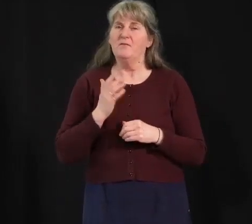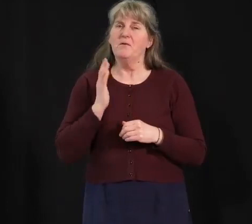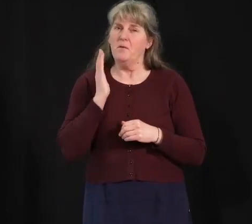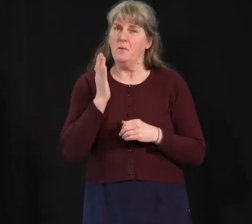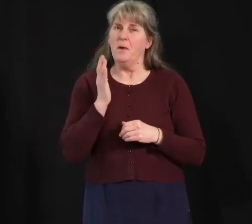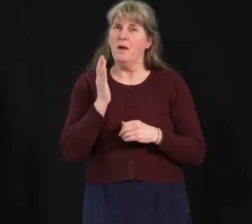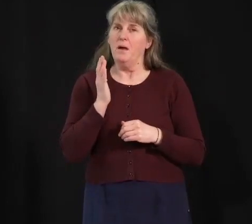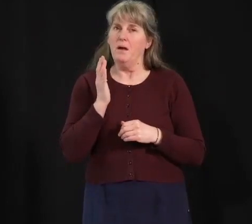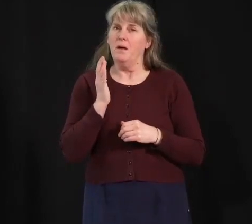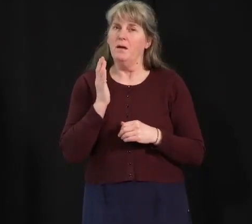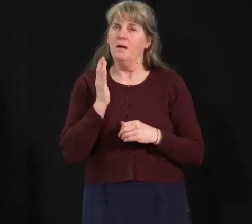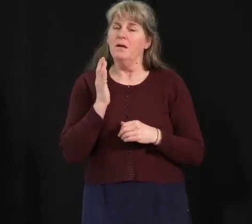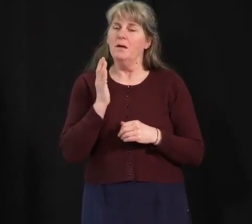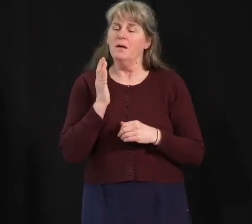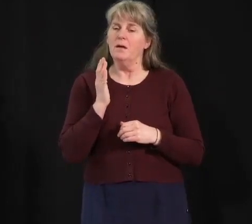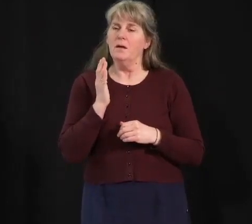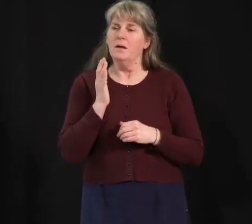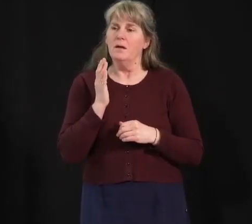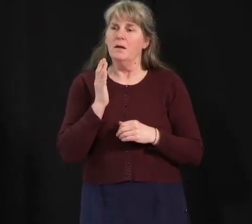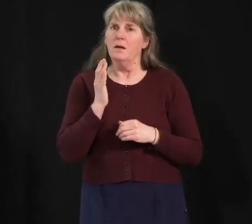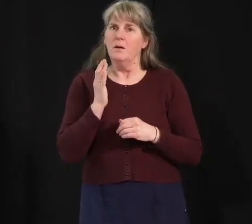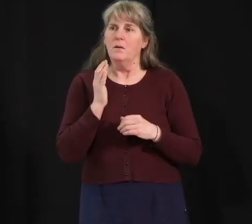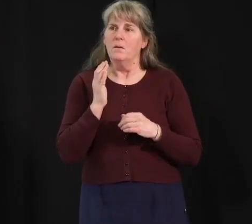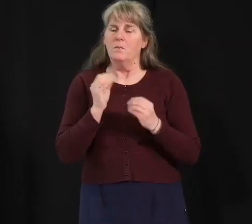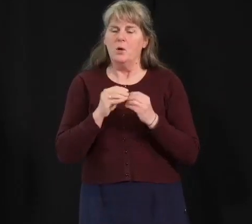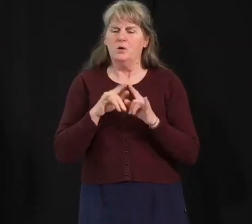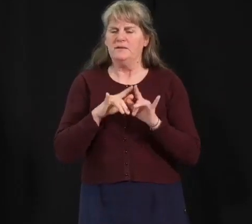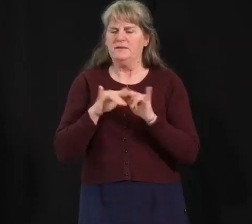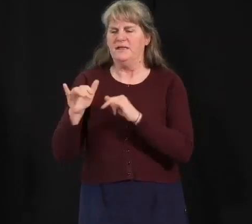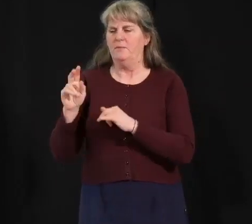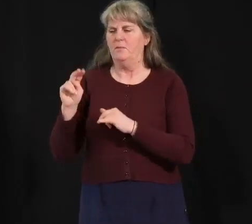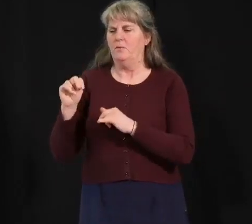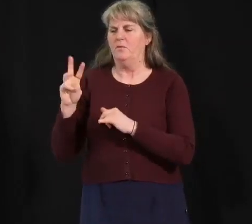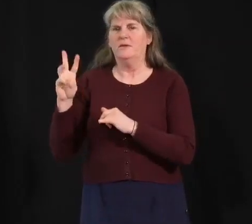lack of restrictions? It is very difficult to say